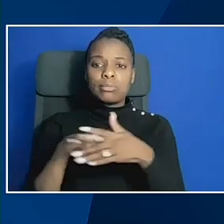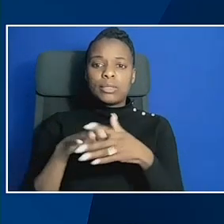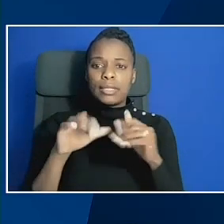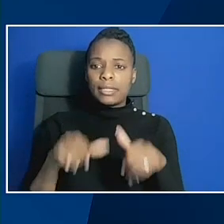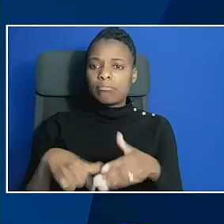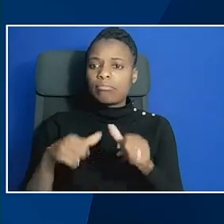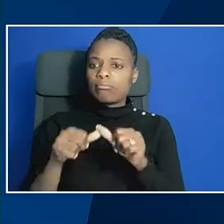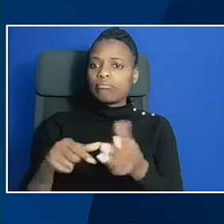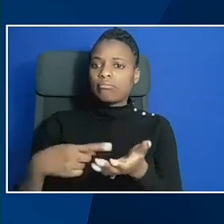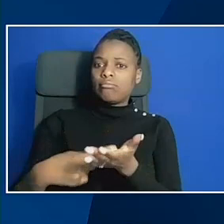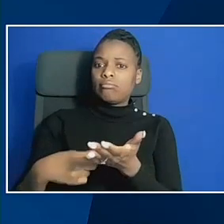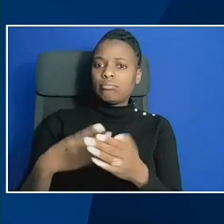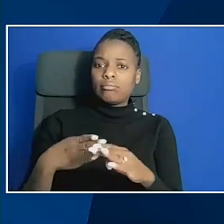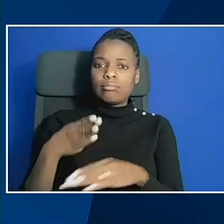And thanks for everyone for participating.